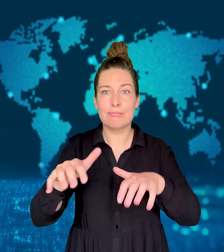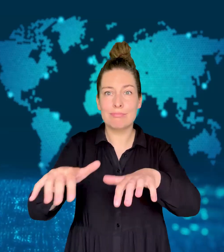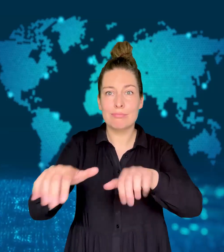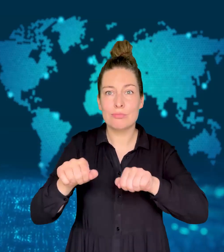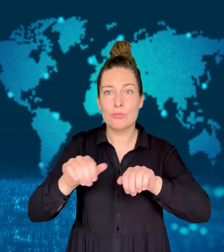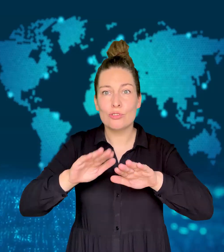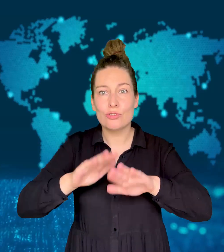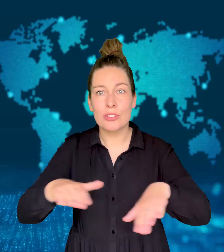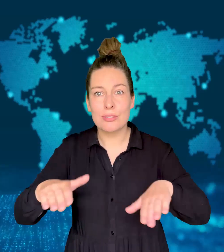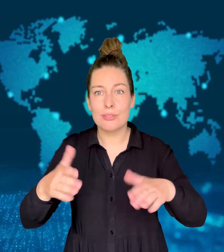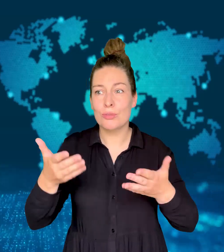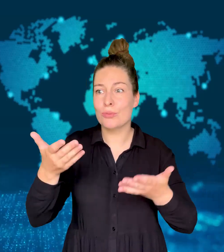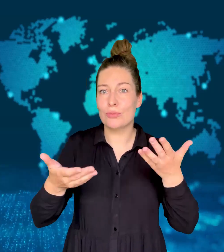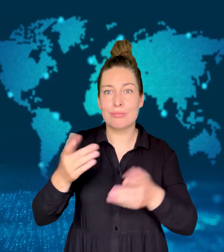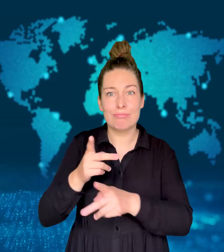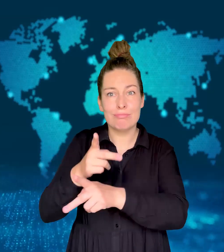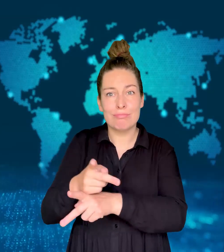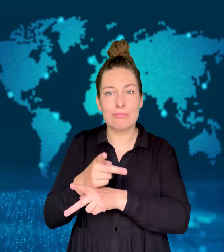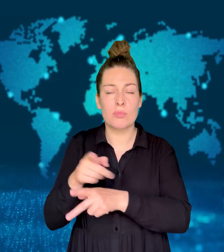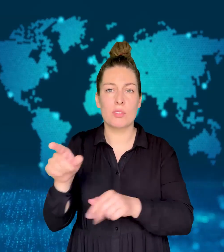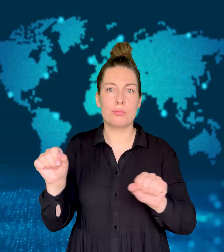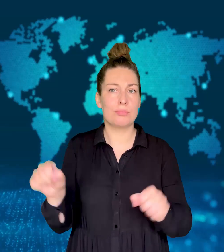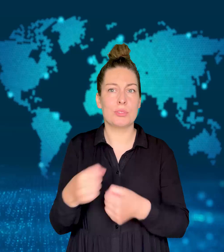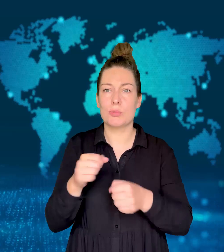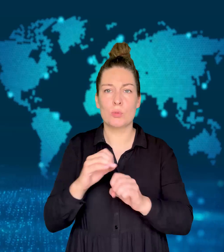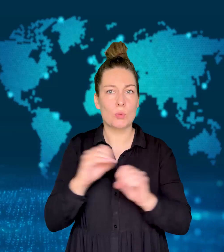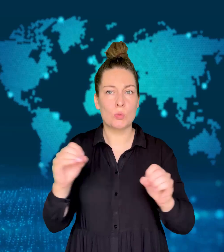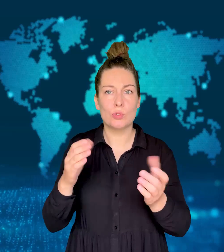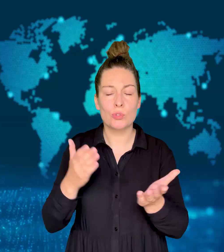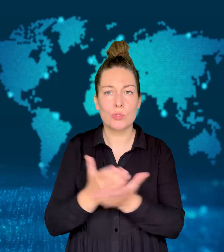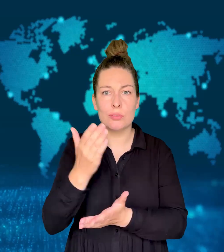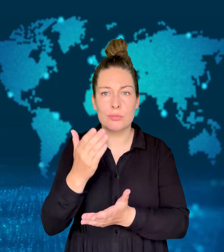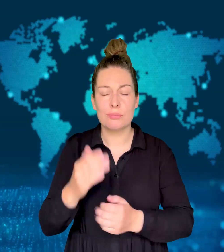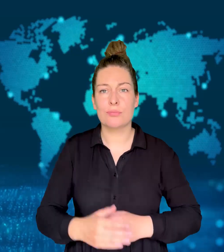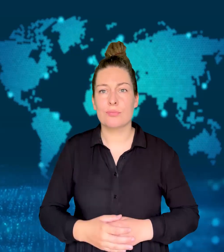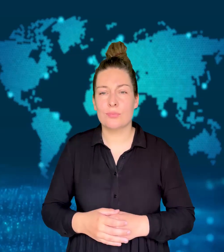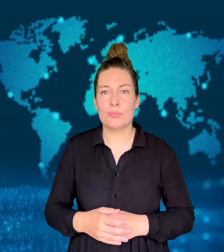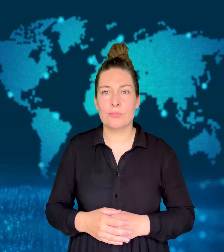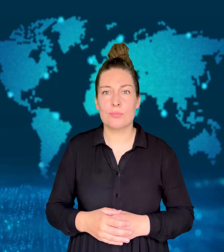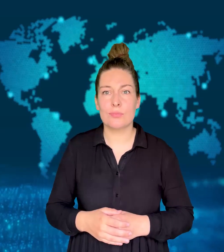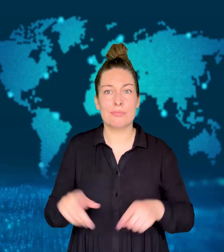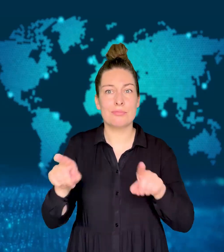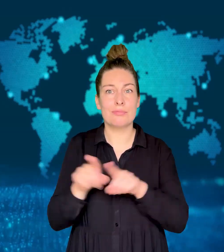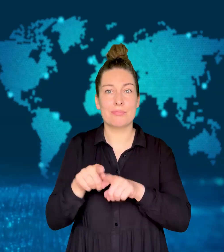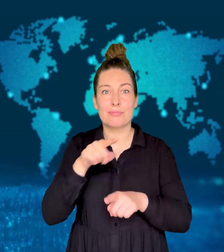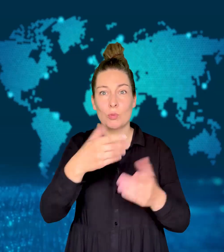In addition, anyone who has undergone gender reassignment is not allowed to